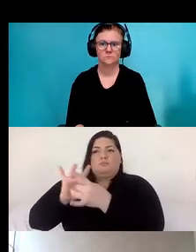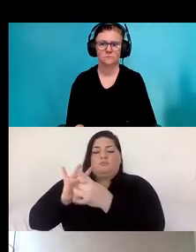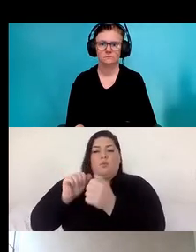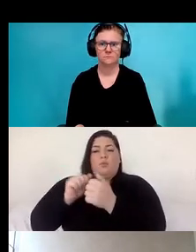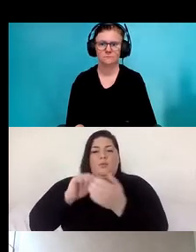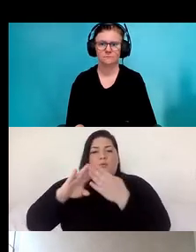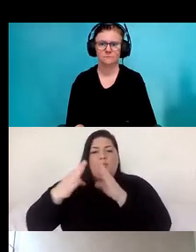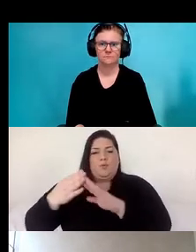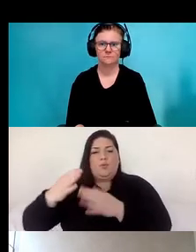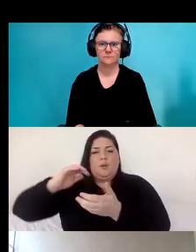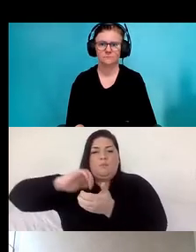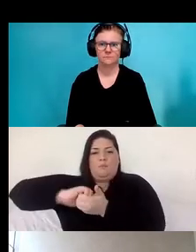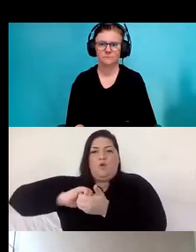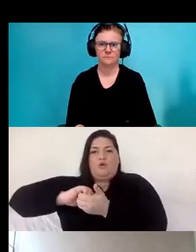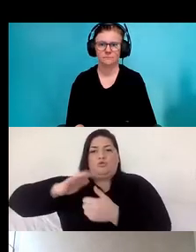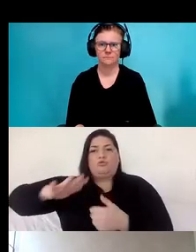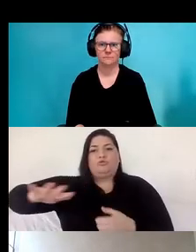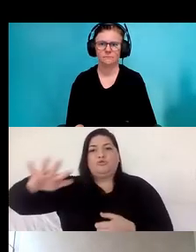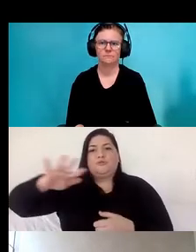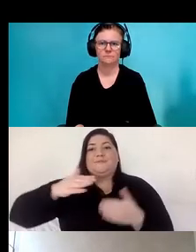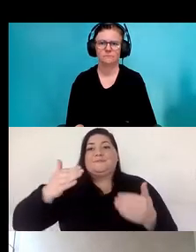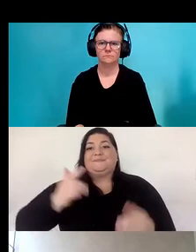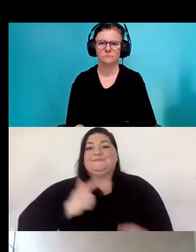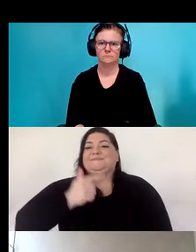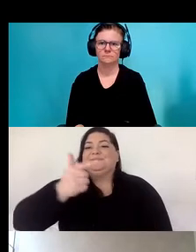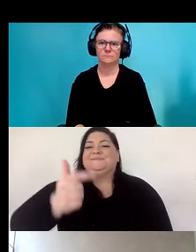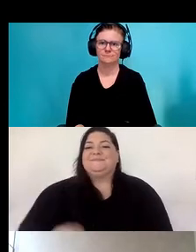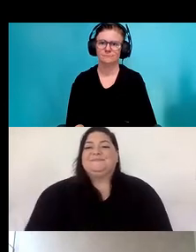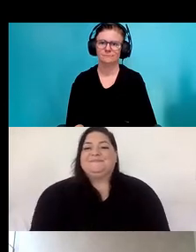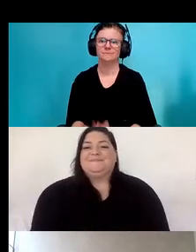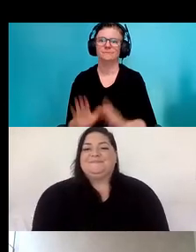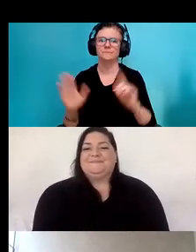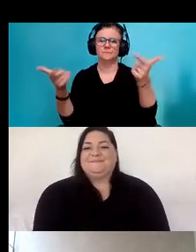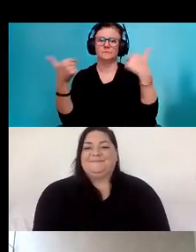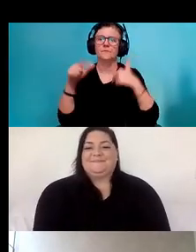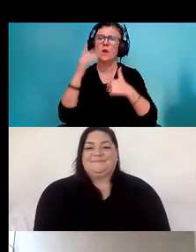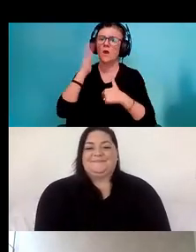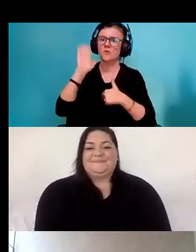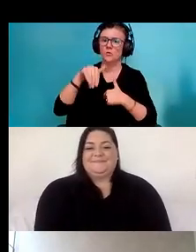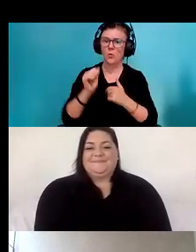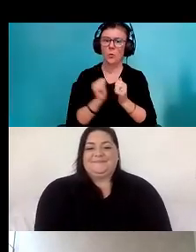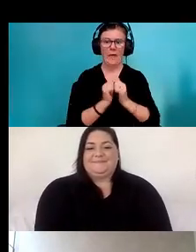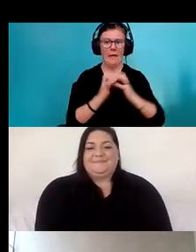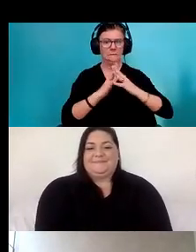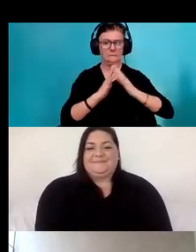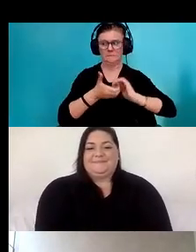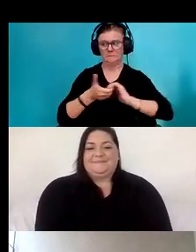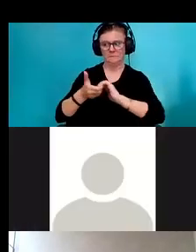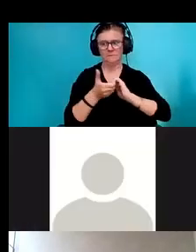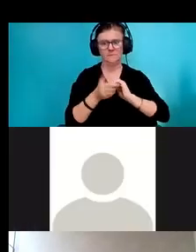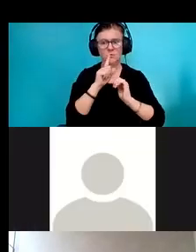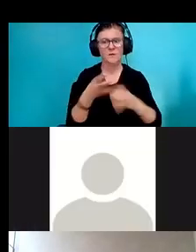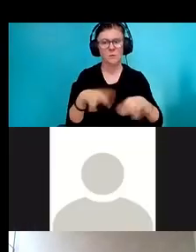Which, as you all I'm sure know, is a critical aspect of OVW grant-funded work.